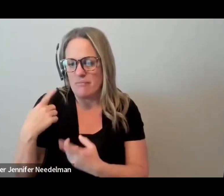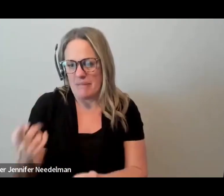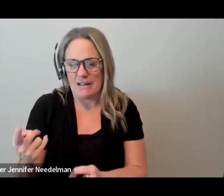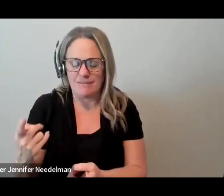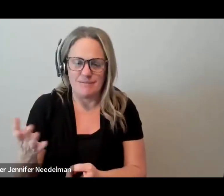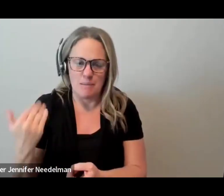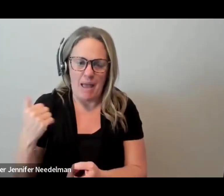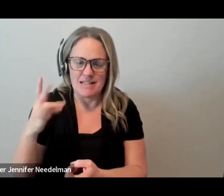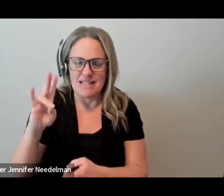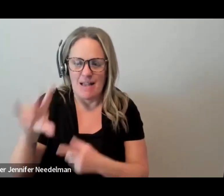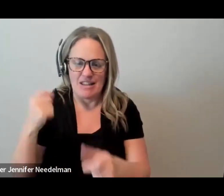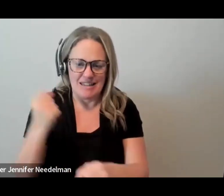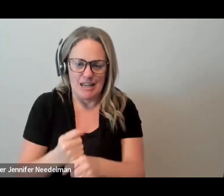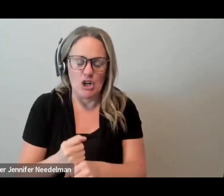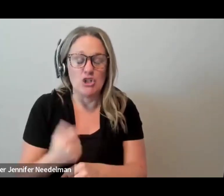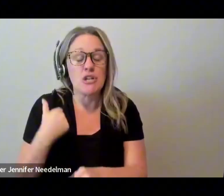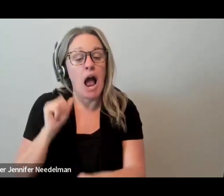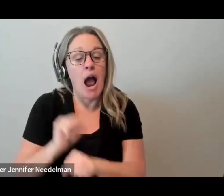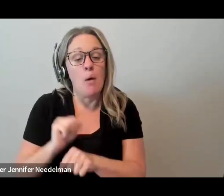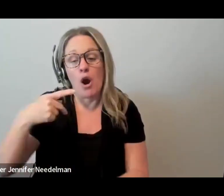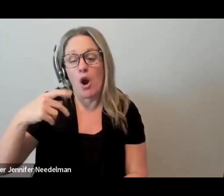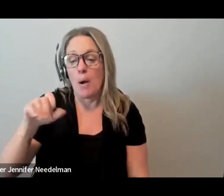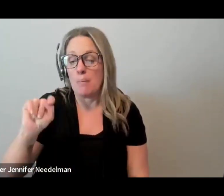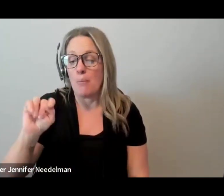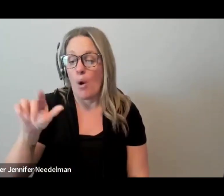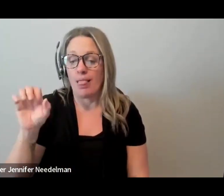And really excited for this conversation with you today, Shyanne.